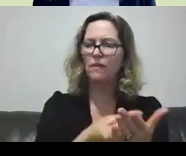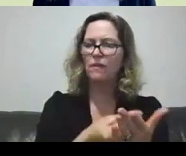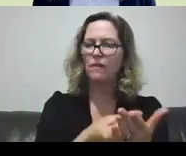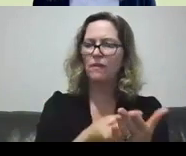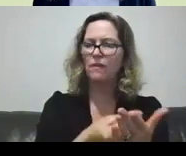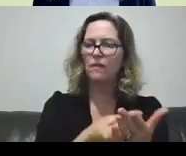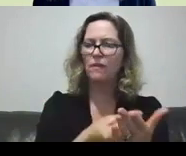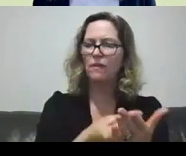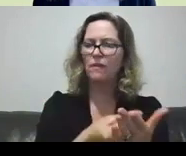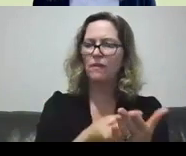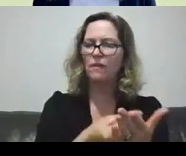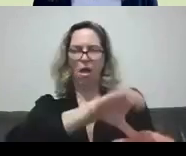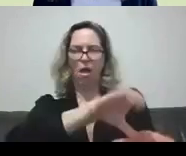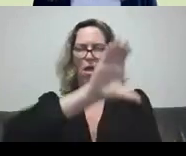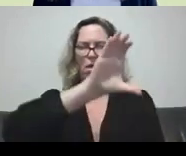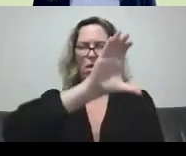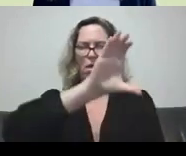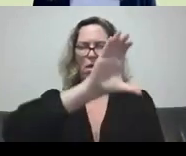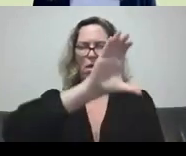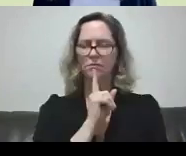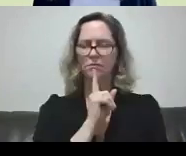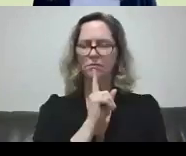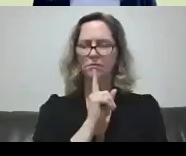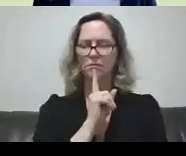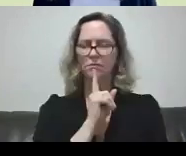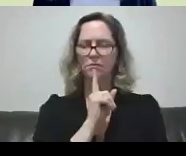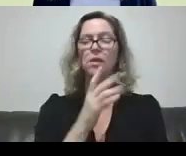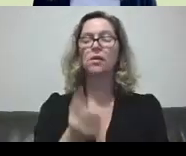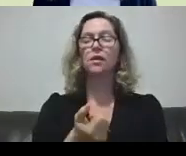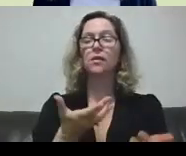your plan. You can choose a short service agreement for just a couple of months